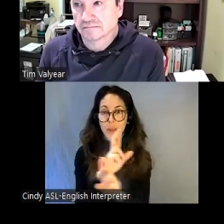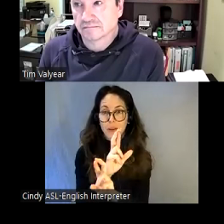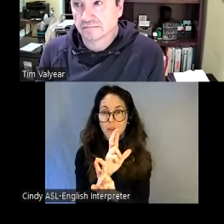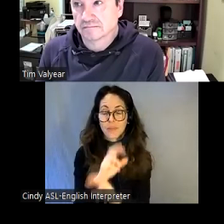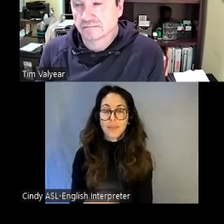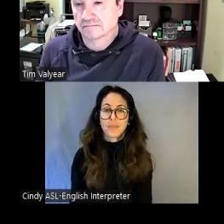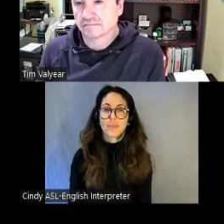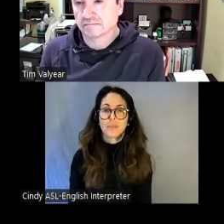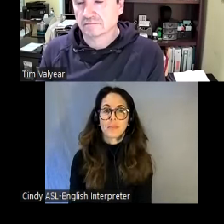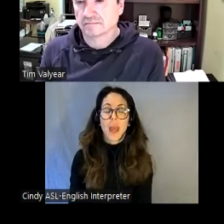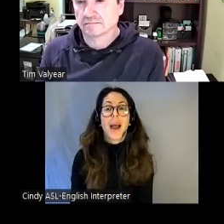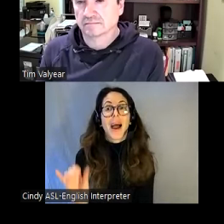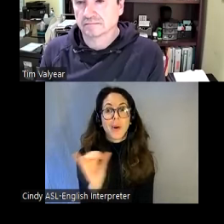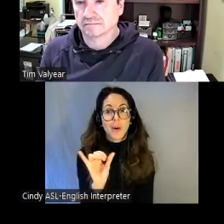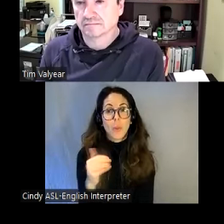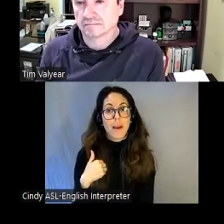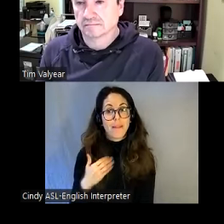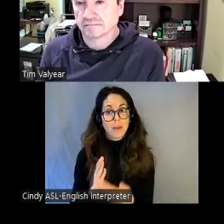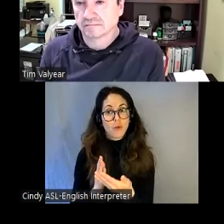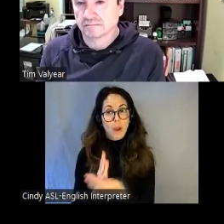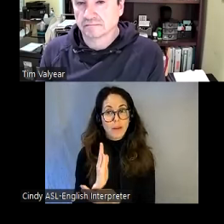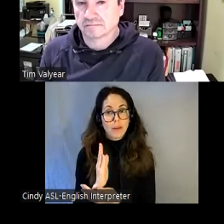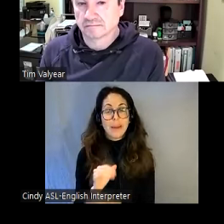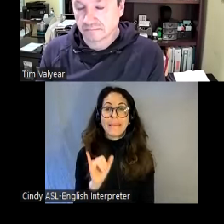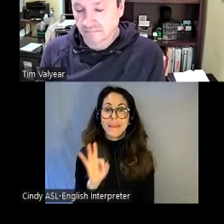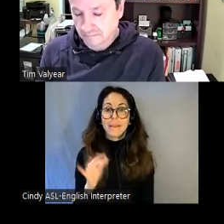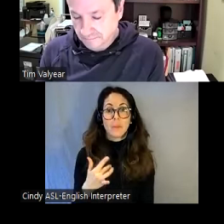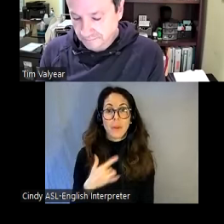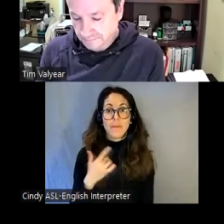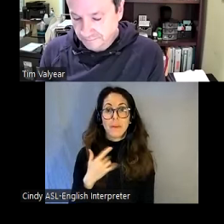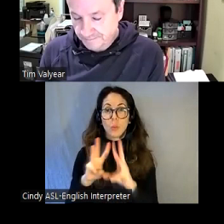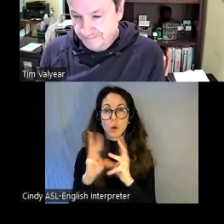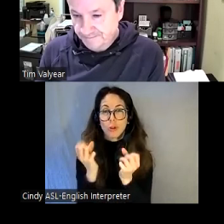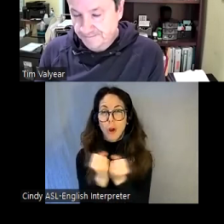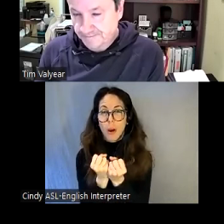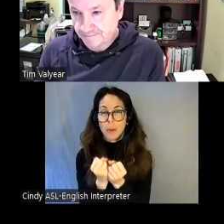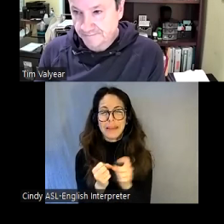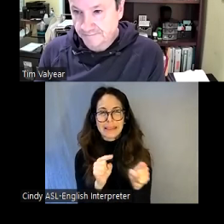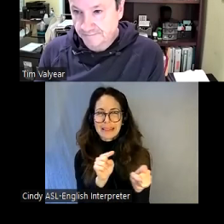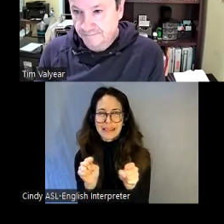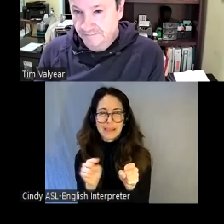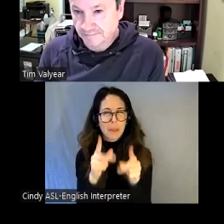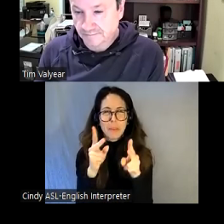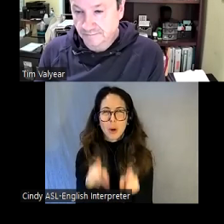We want to co-create a space that everyone is felt heard and respected. And we also reserve the right to remove